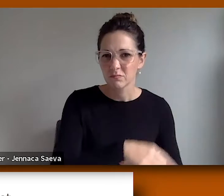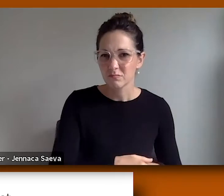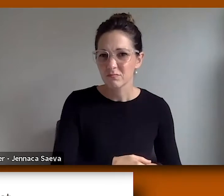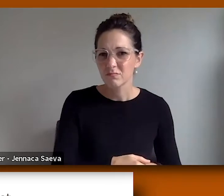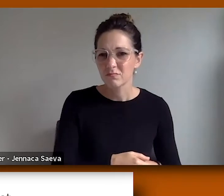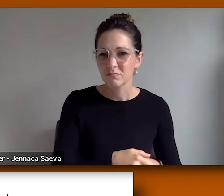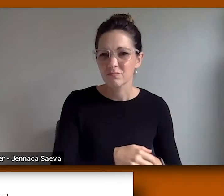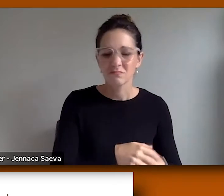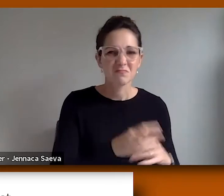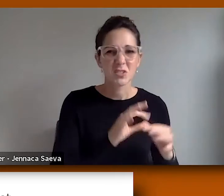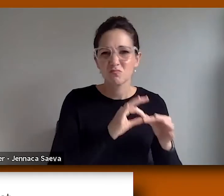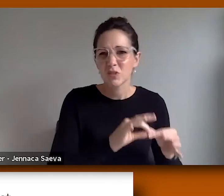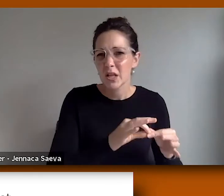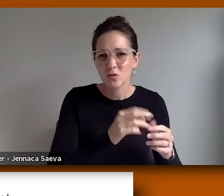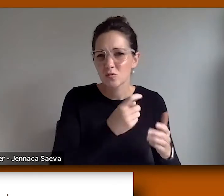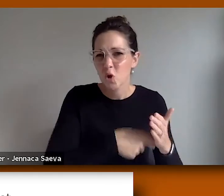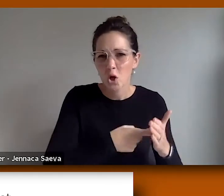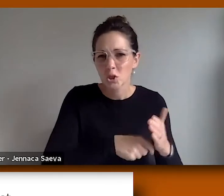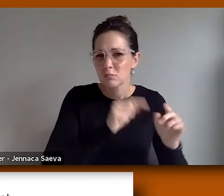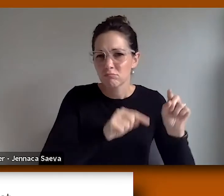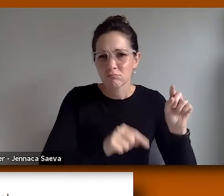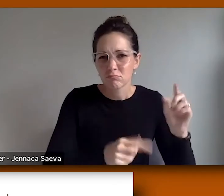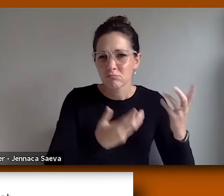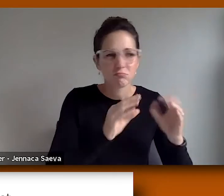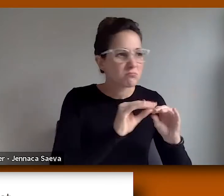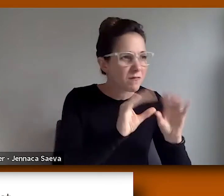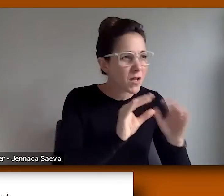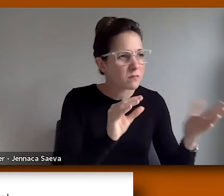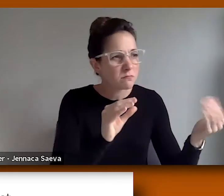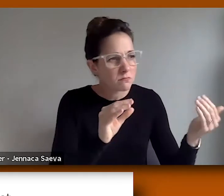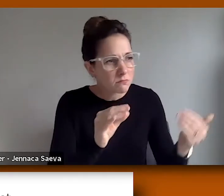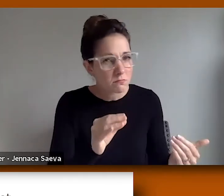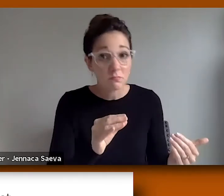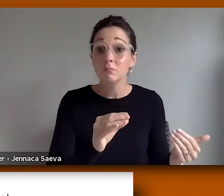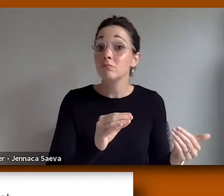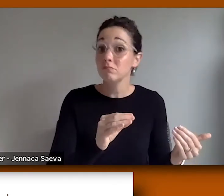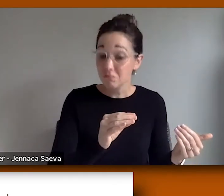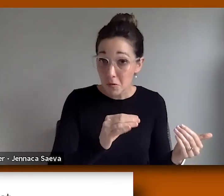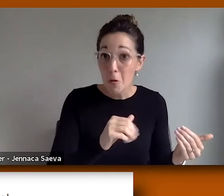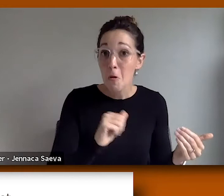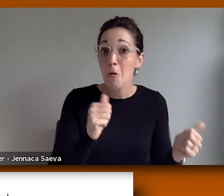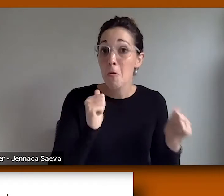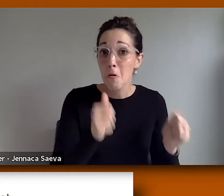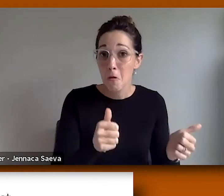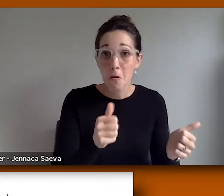about the charges, and then if we find that everything looks reasonable,